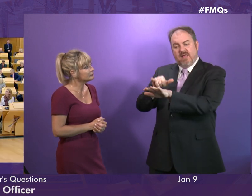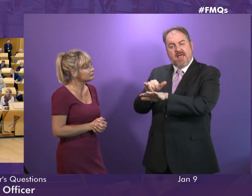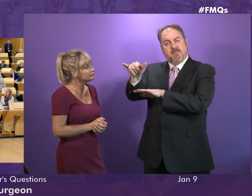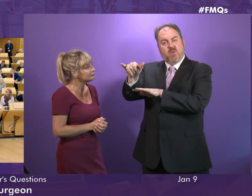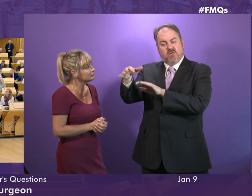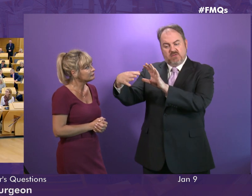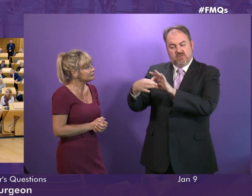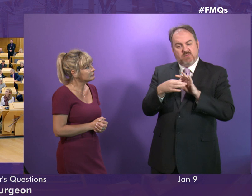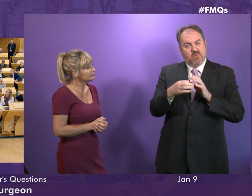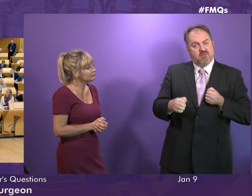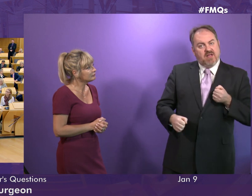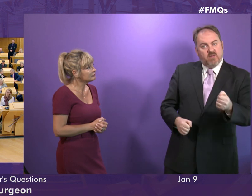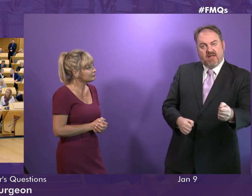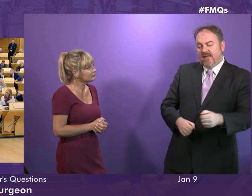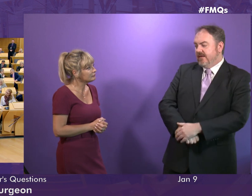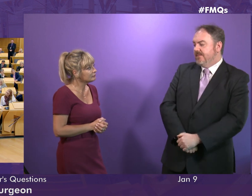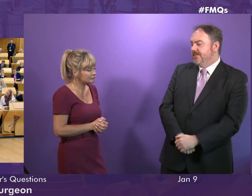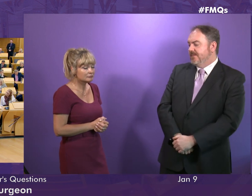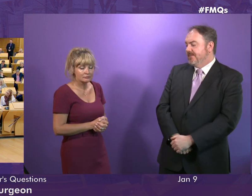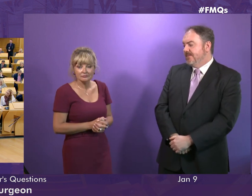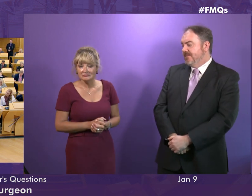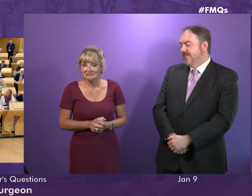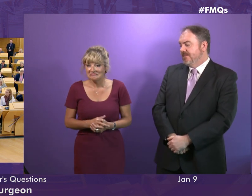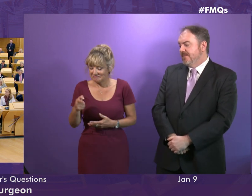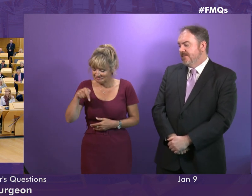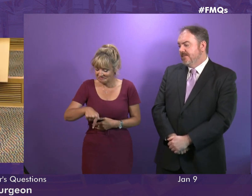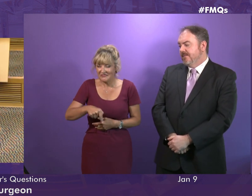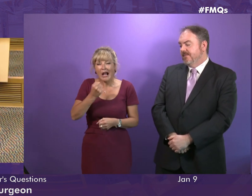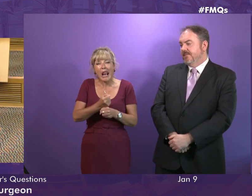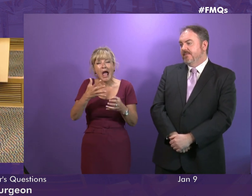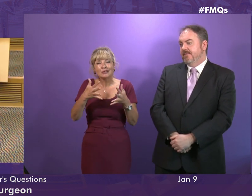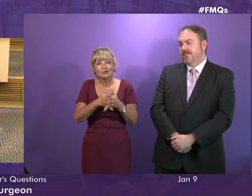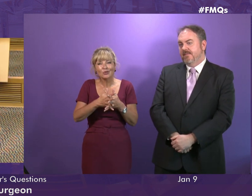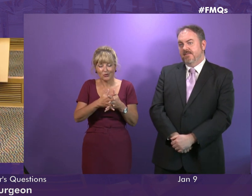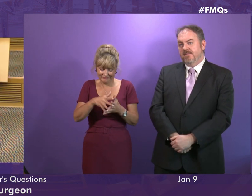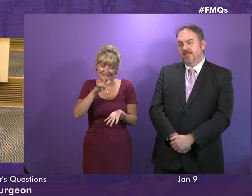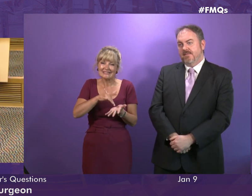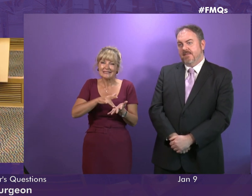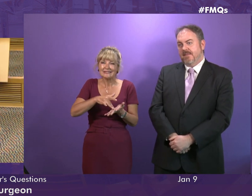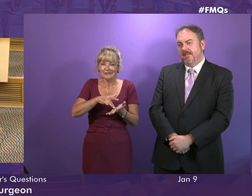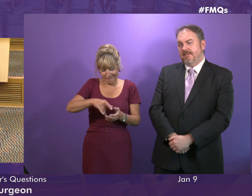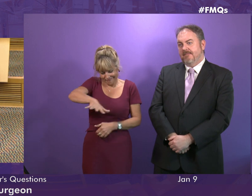The First Minister (Nicola Sturgeon): Improving connectivity for the region is a priority of the Glasgow city region deal, to which the Scottish Government has committed